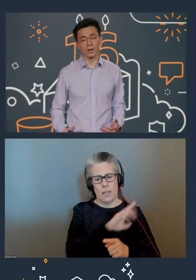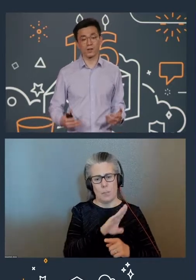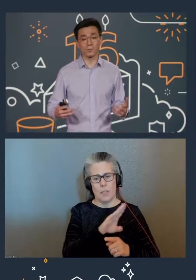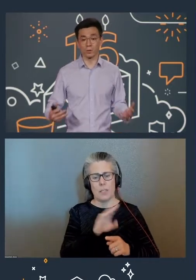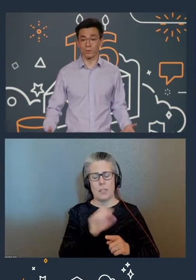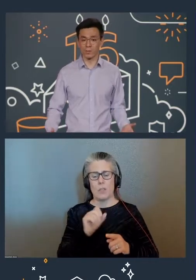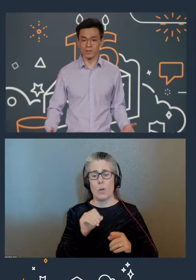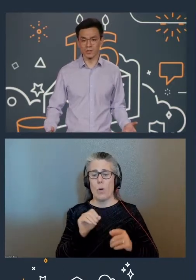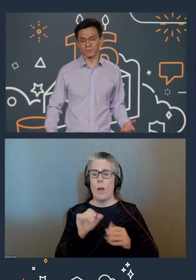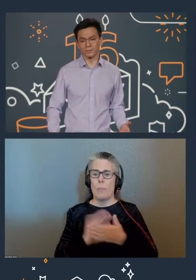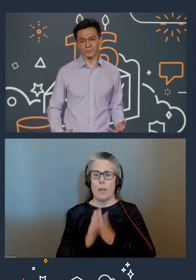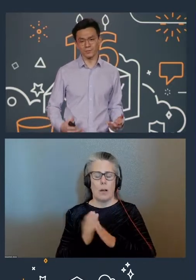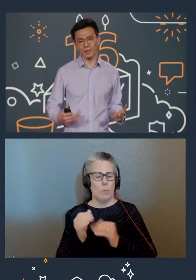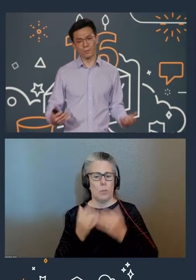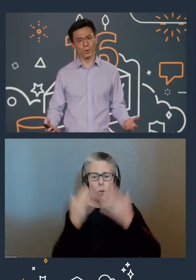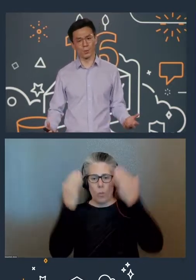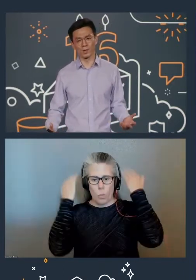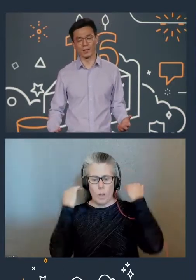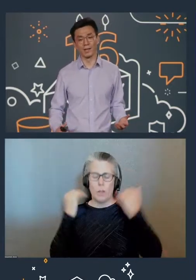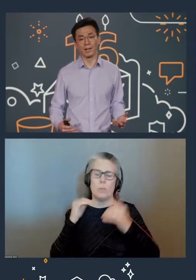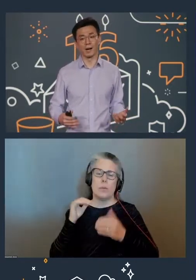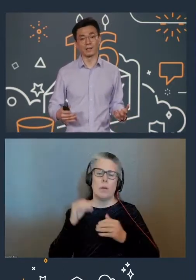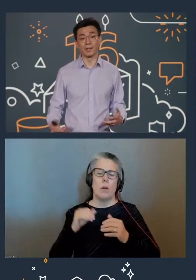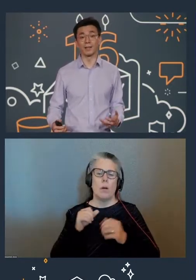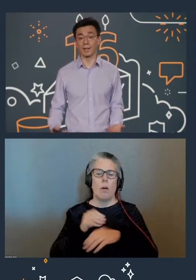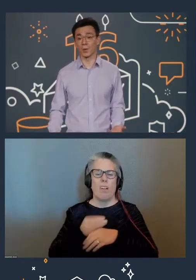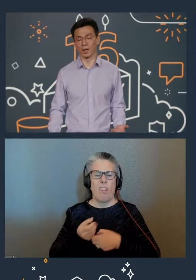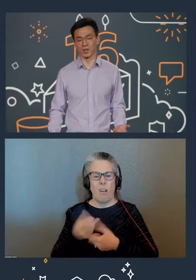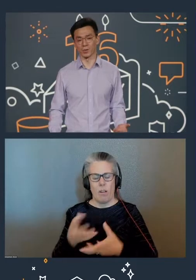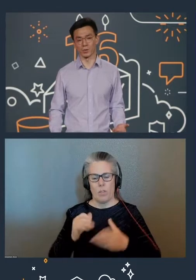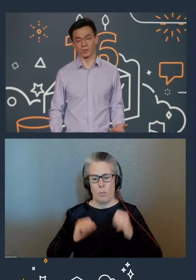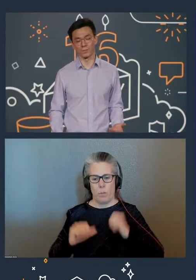causing performance and more importantly, data integrity issues.